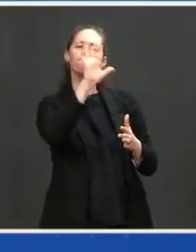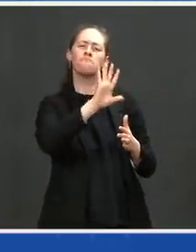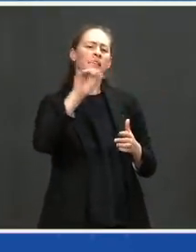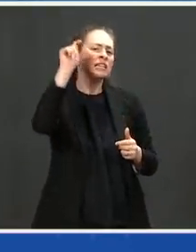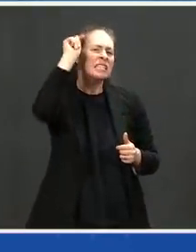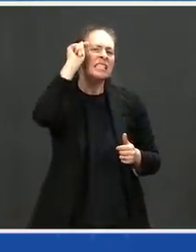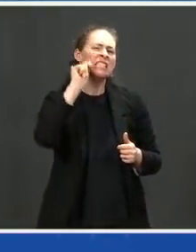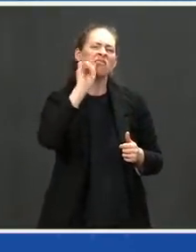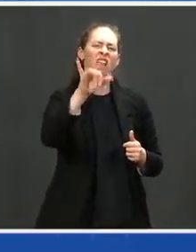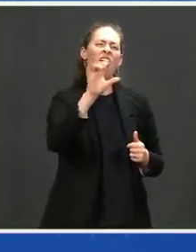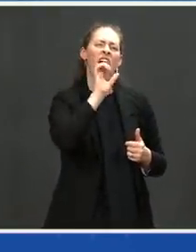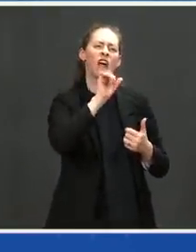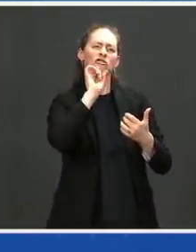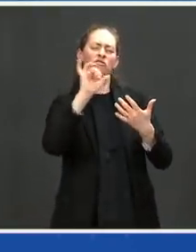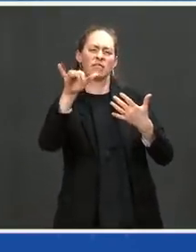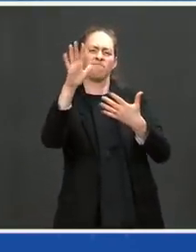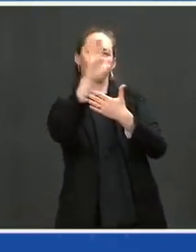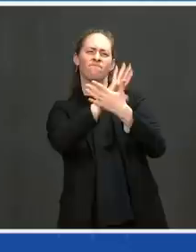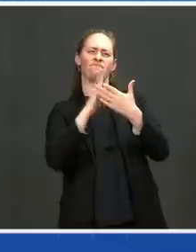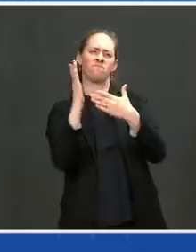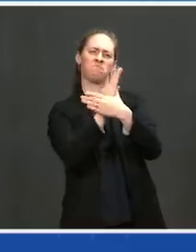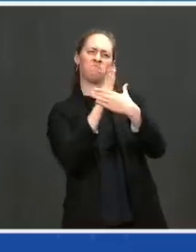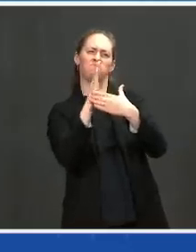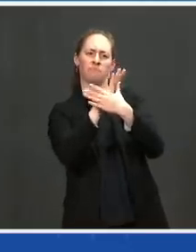to be able to get these kids out of the Border Patrol facilities,